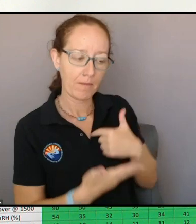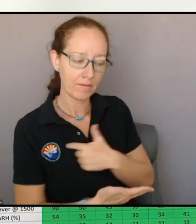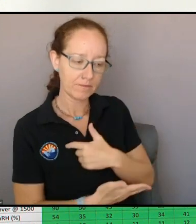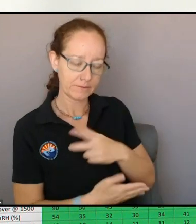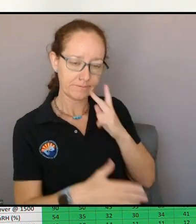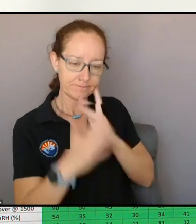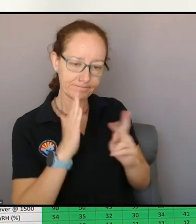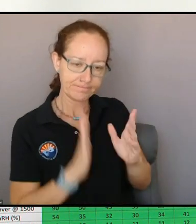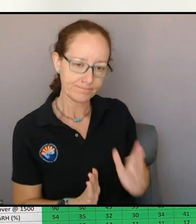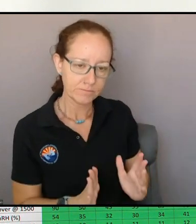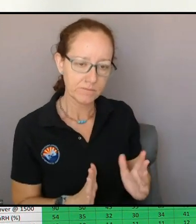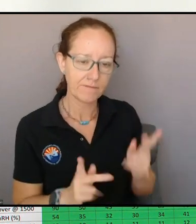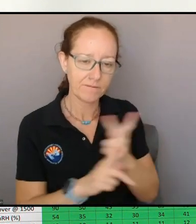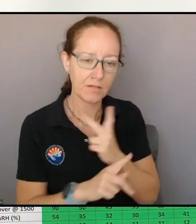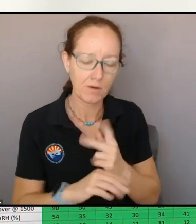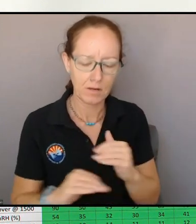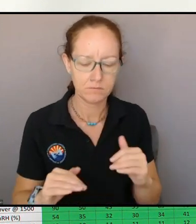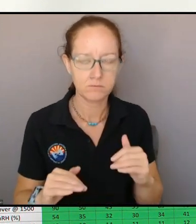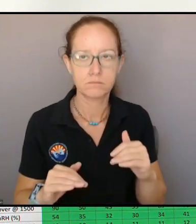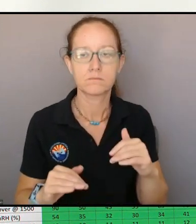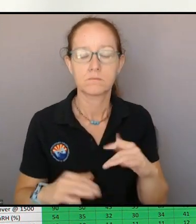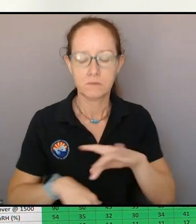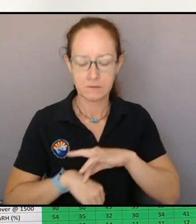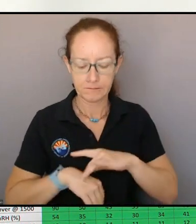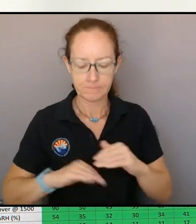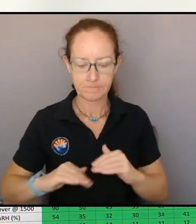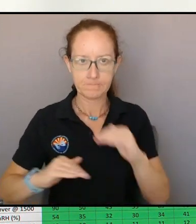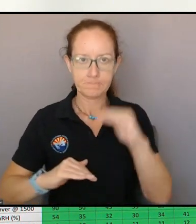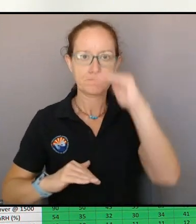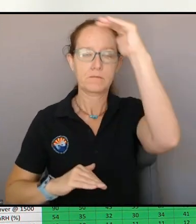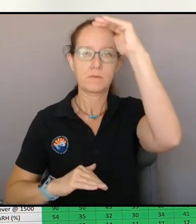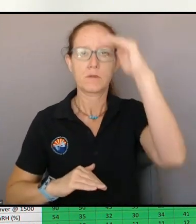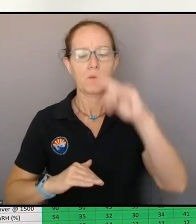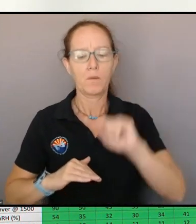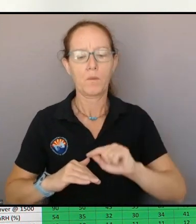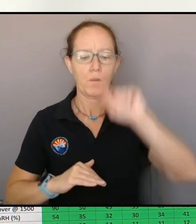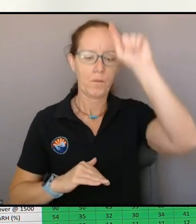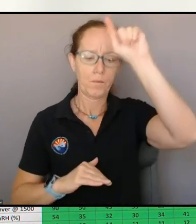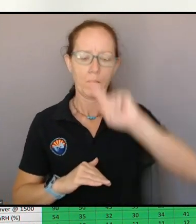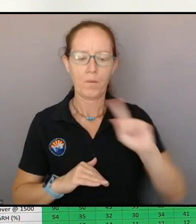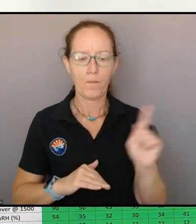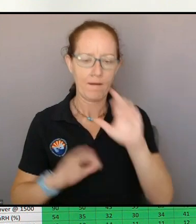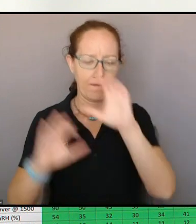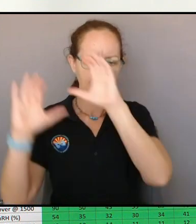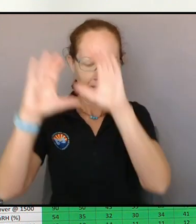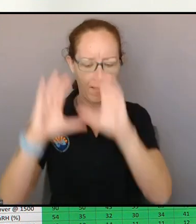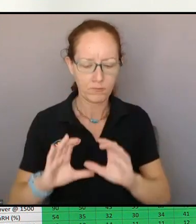portions of the atmosphere across the map. So, here we have the State of New Mexico and we're somewhere right up in